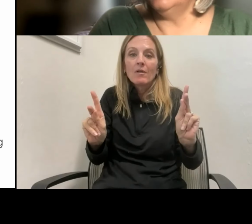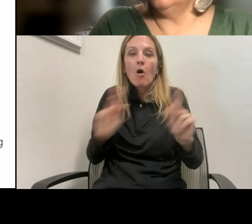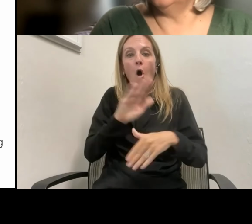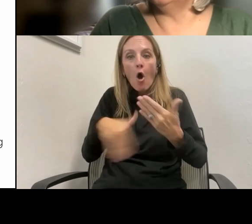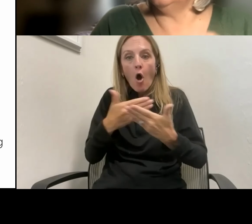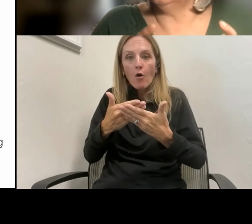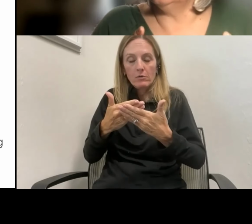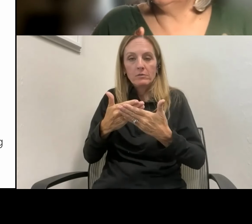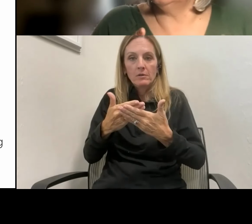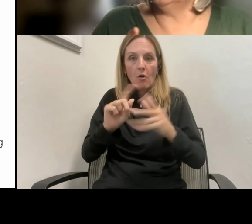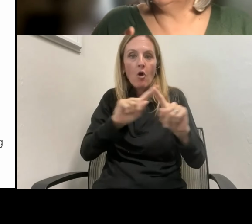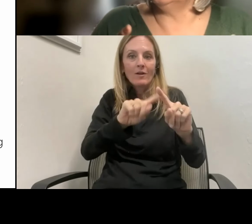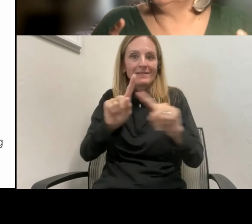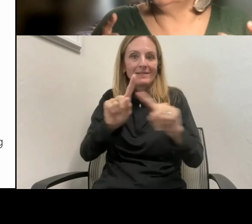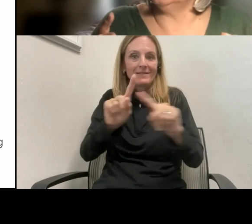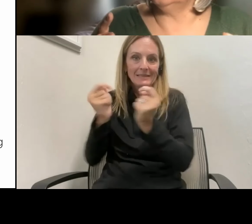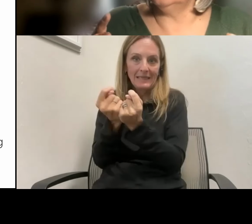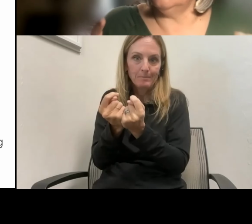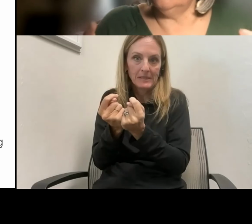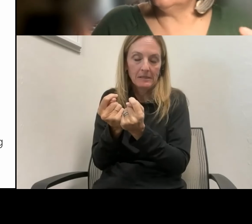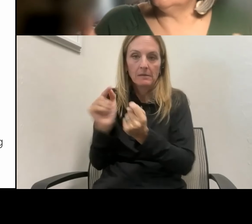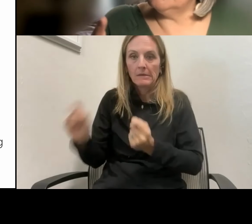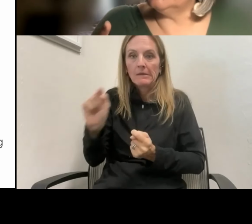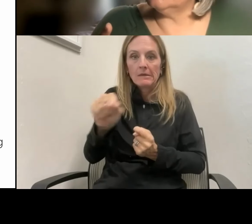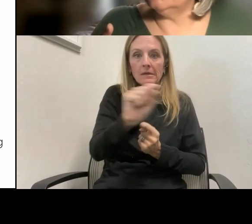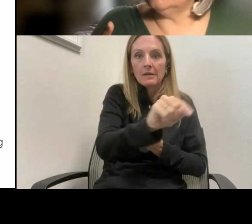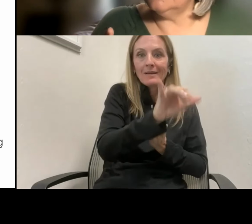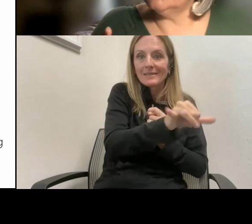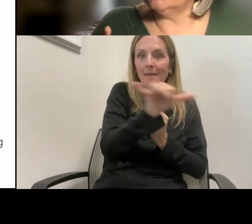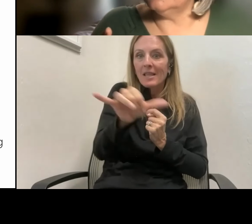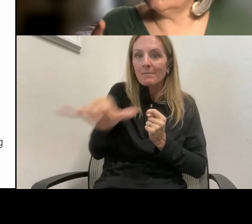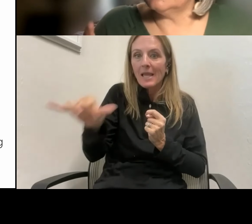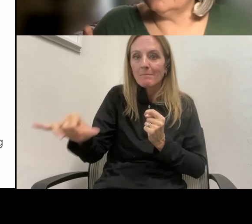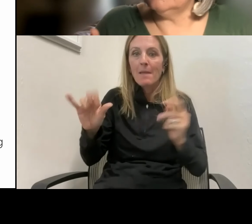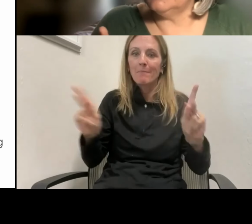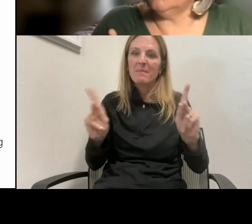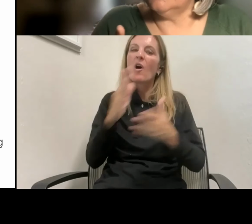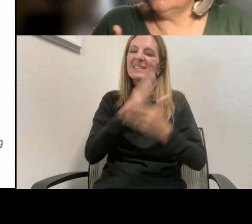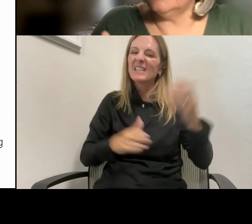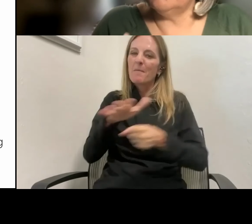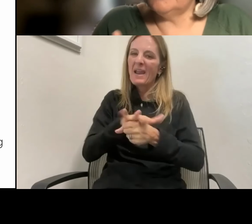In other nations the offices are much larger and so it's a little bit harder to get people